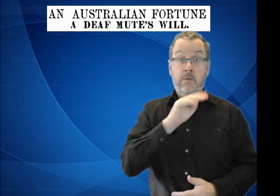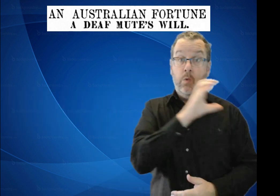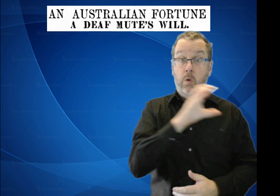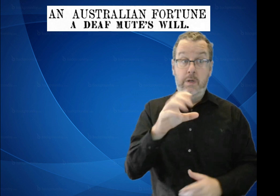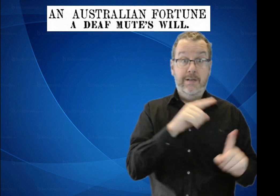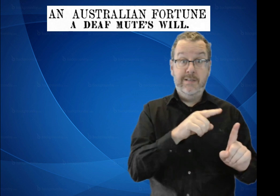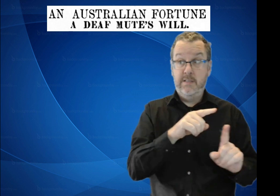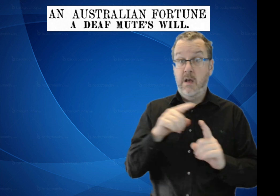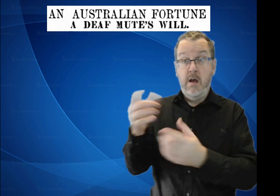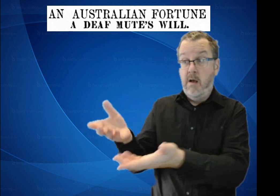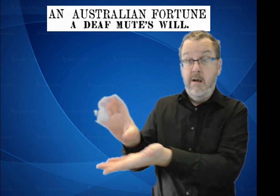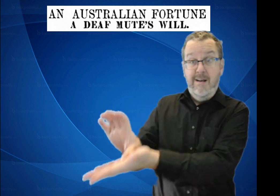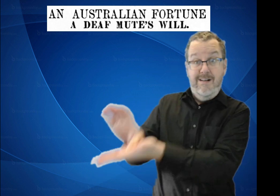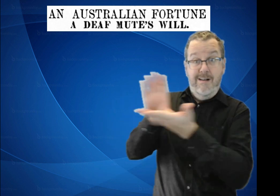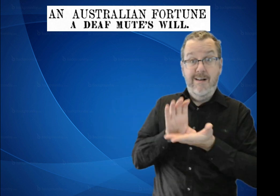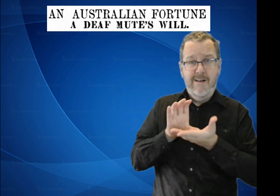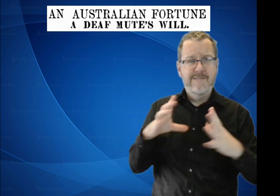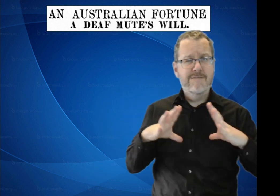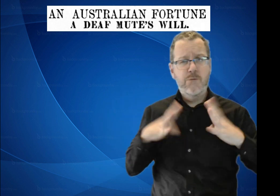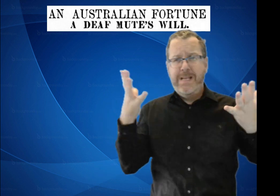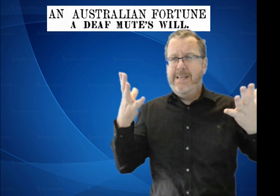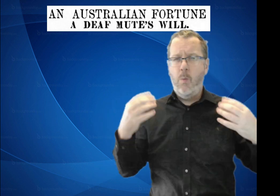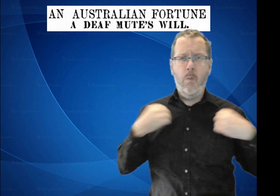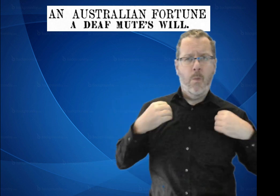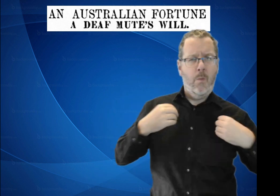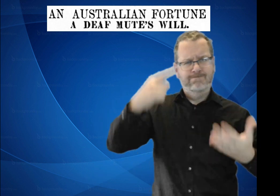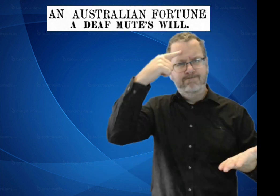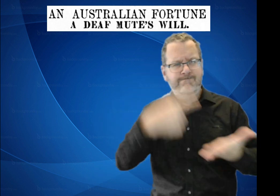But Cornelius did not have free rein over this money.